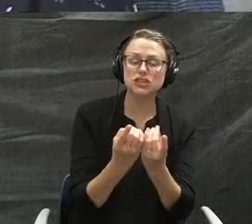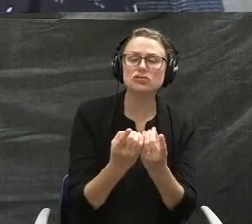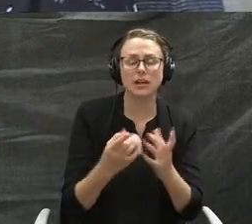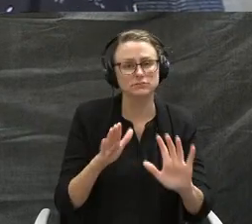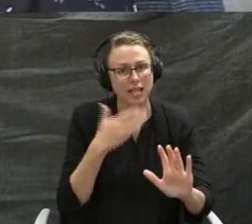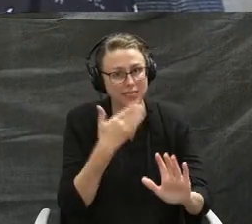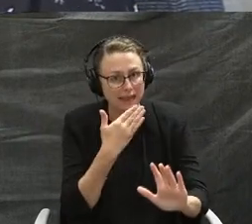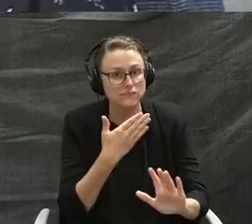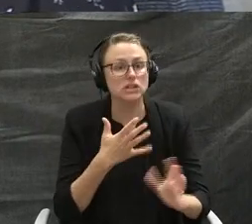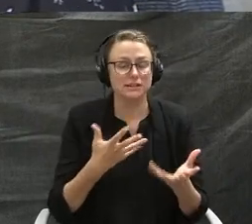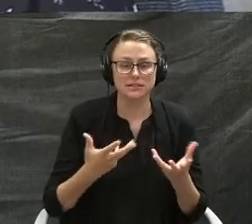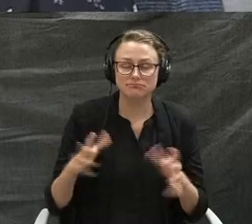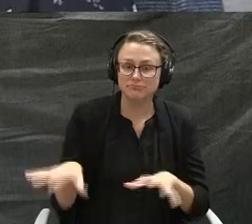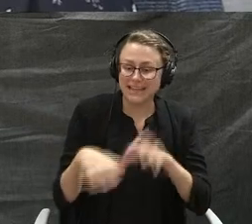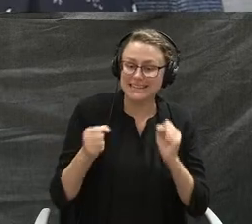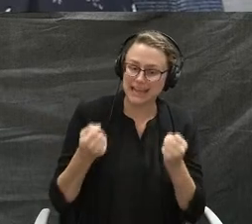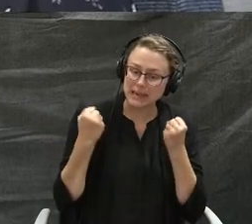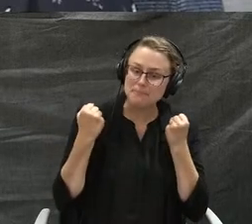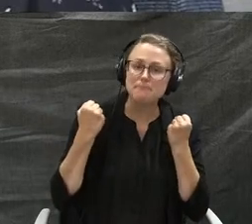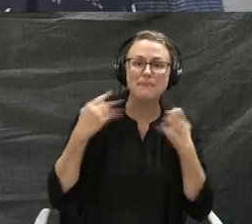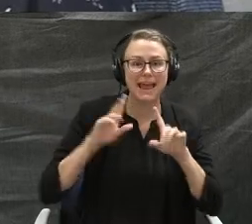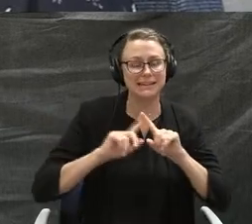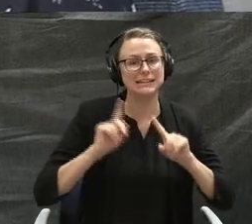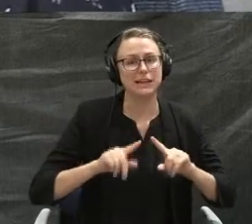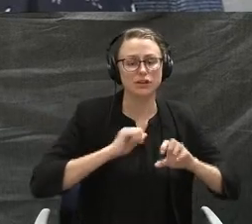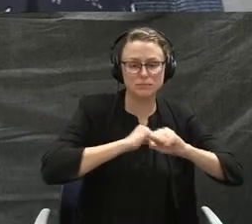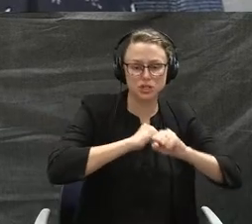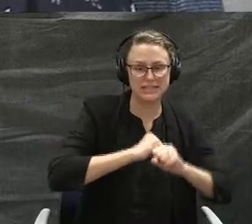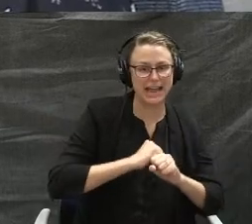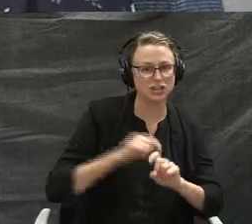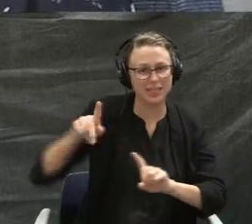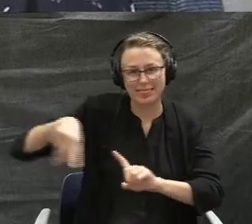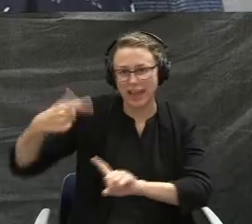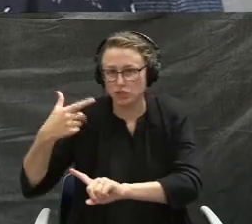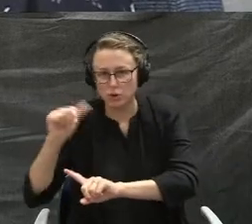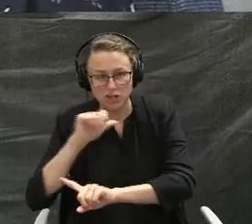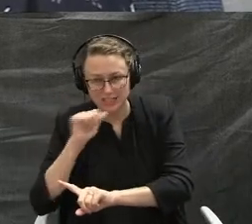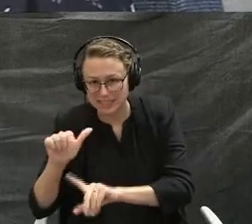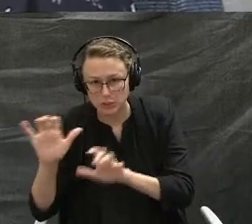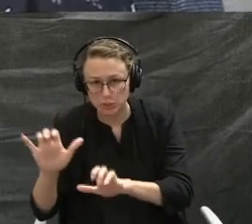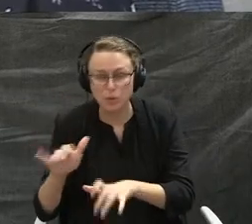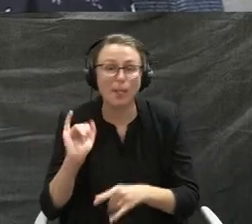North Paulding High School did not, such as mandating mask usage, discouraging students from congregating and making